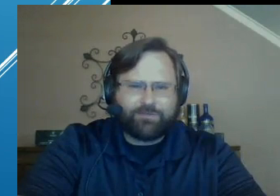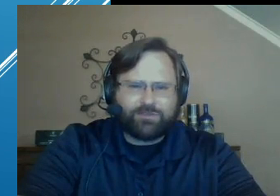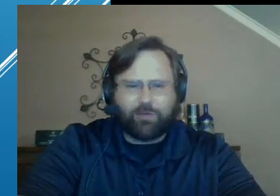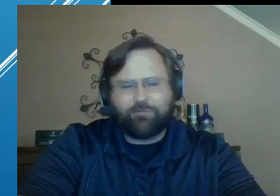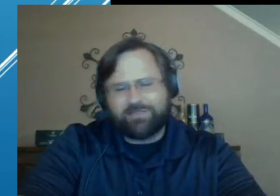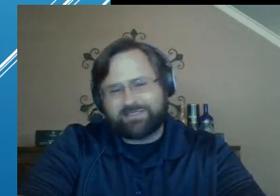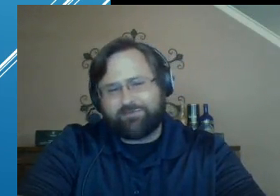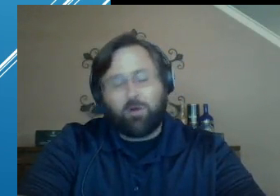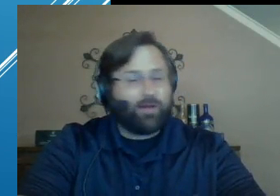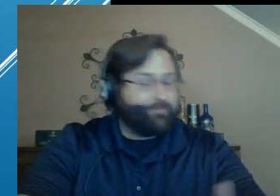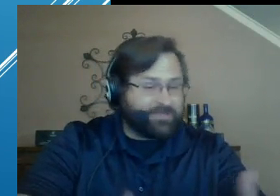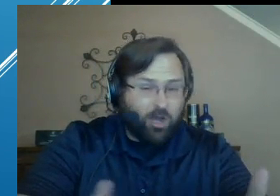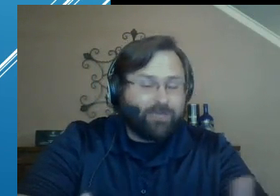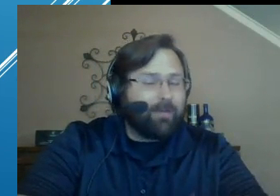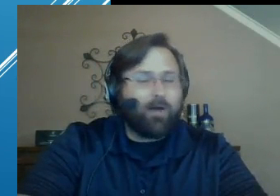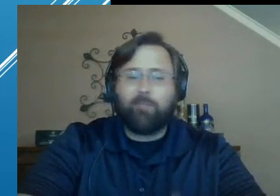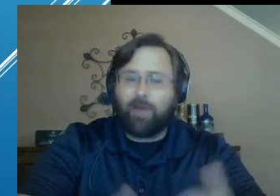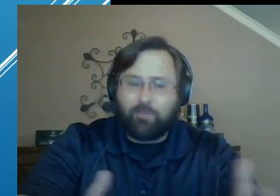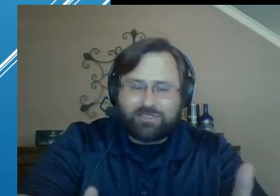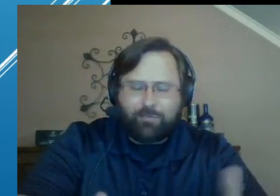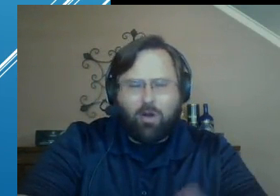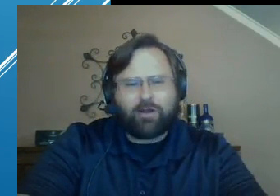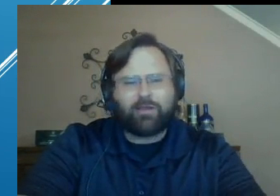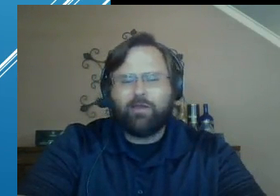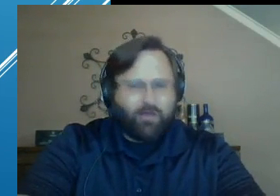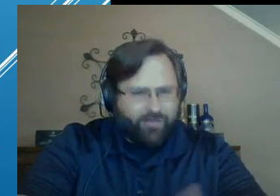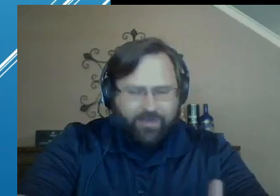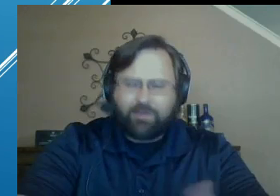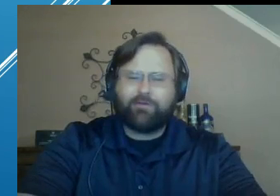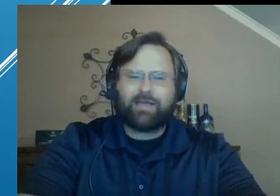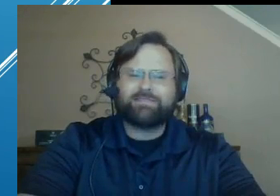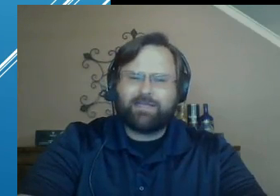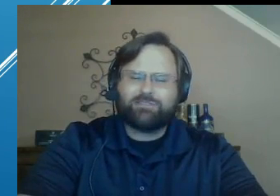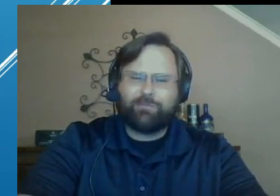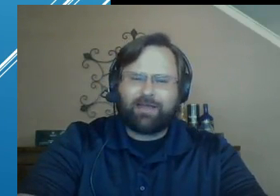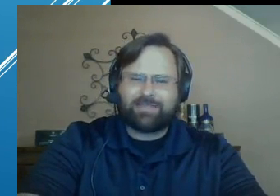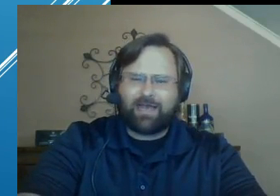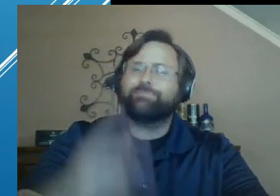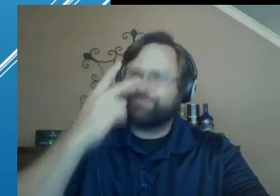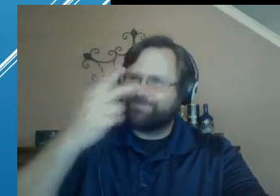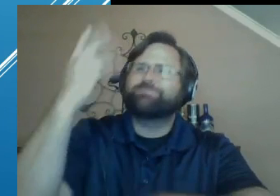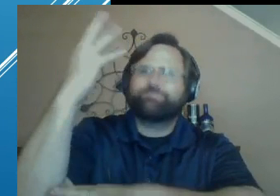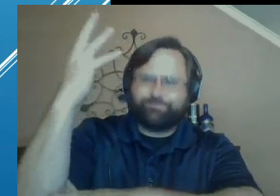so for instance if you already been talking about bob bob went to the park then in your next sentence you might sign